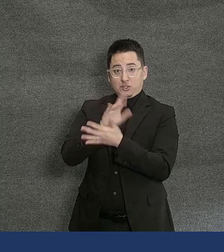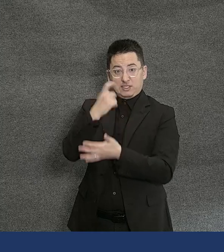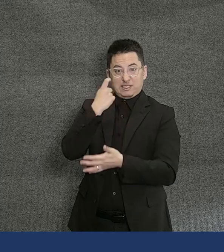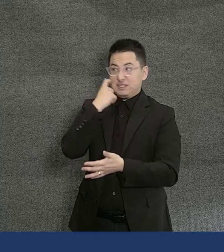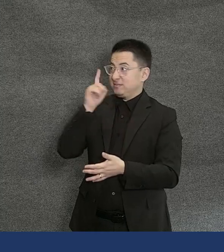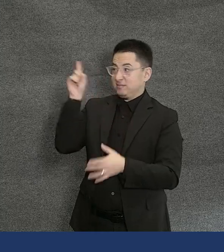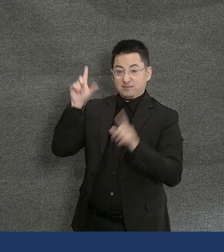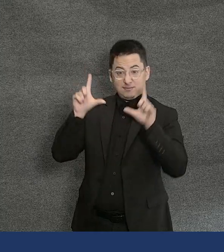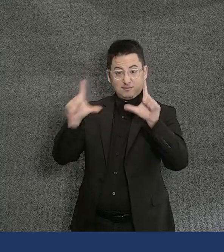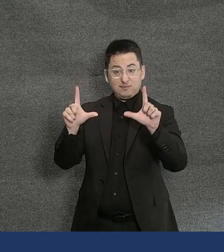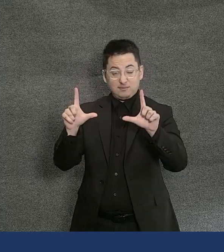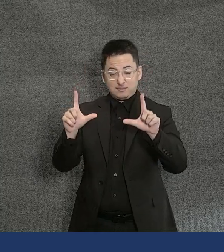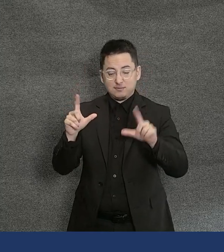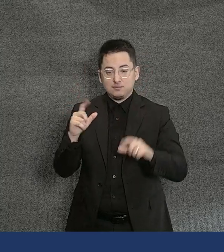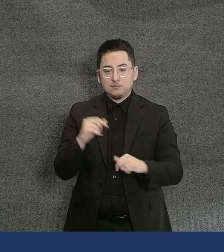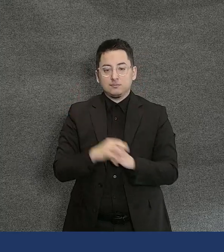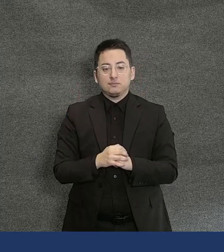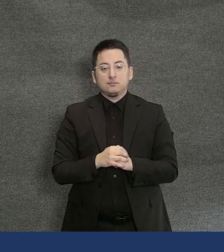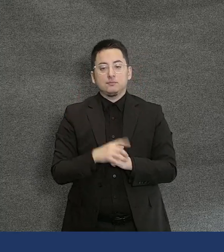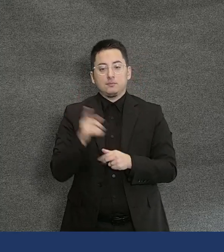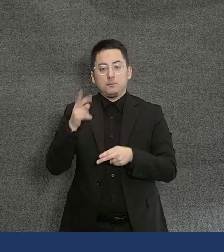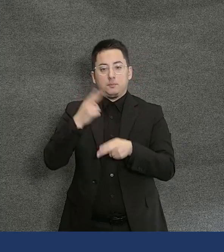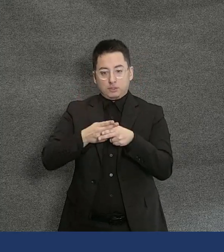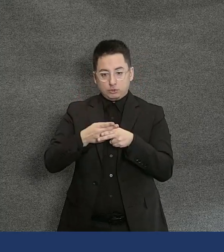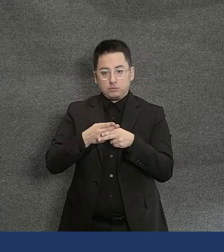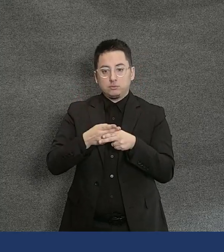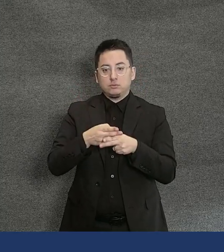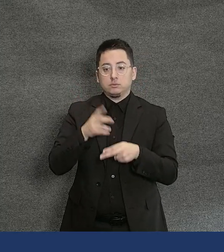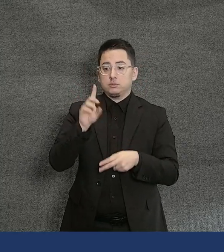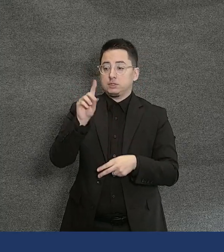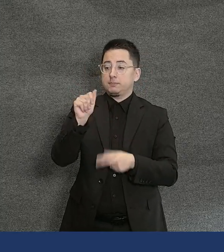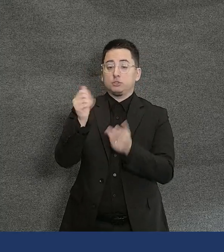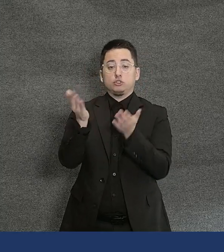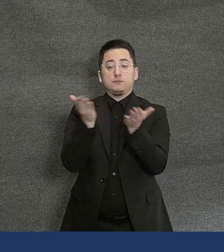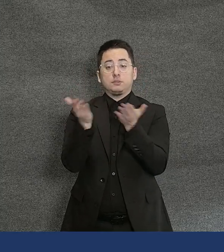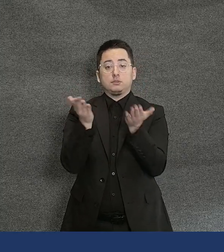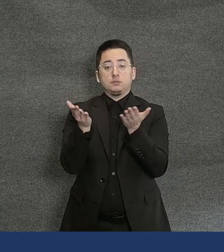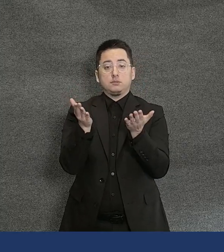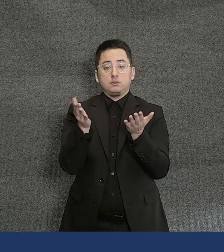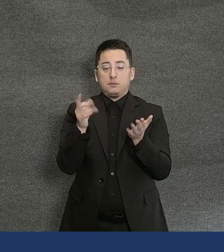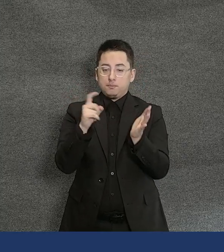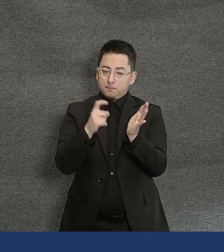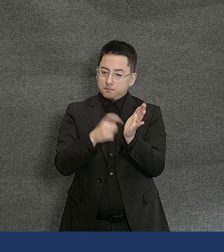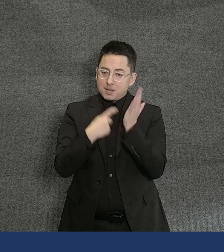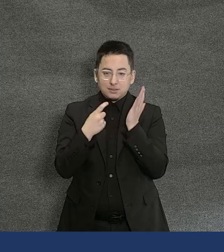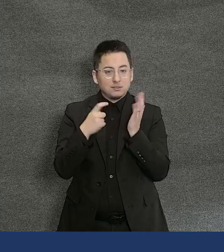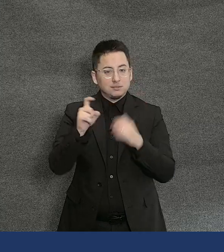need to make disability services a desirable career path